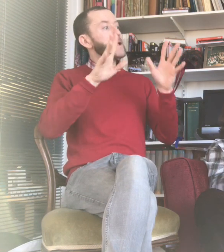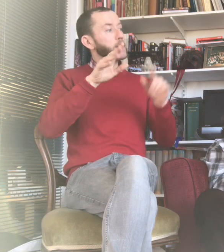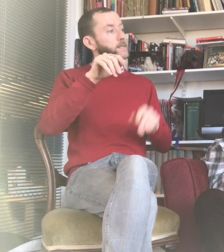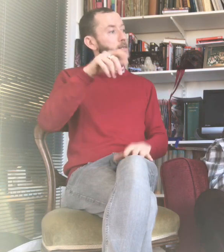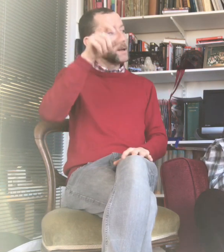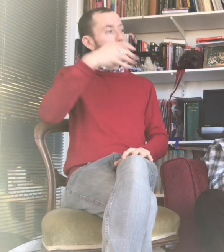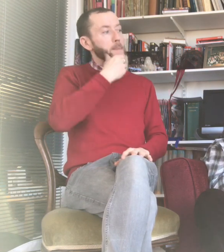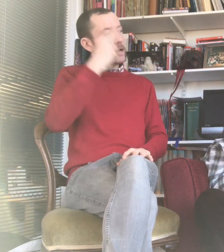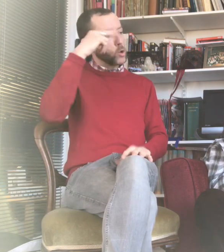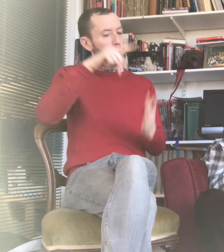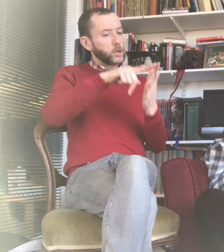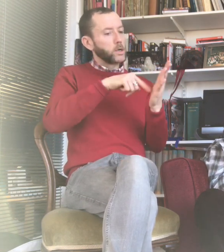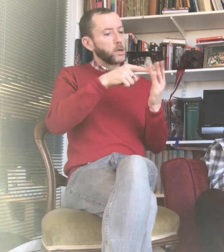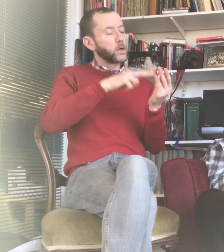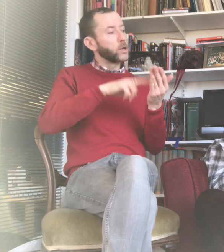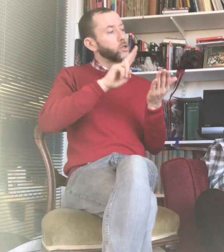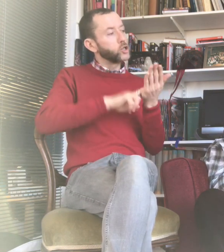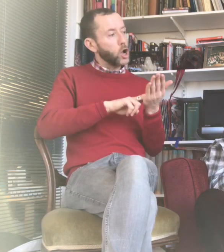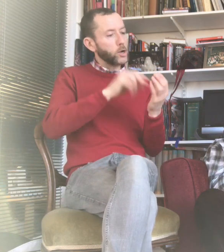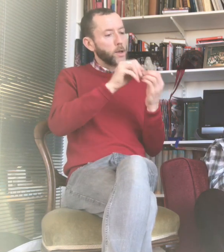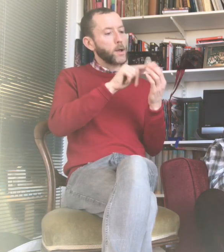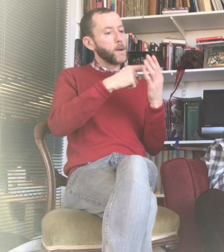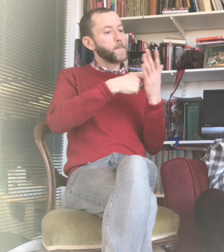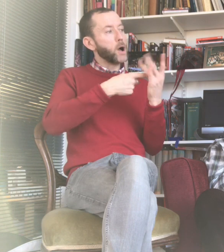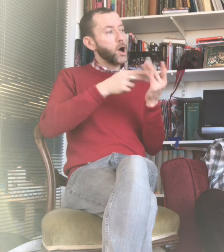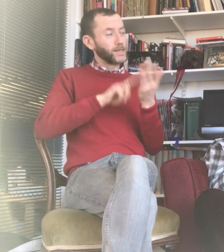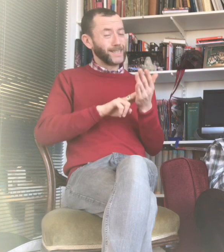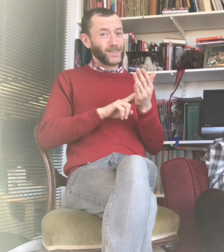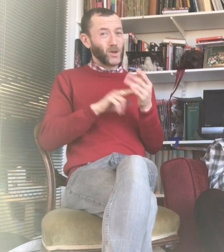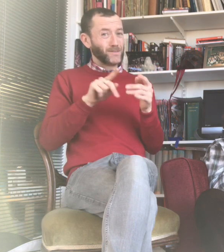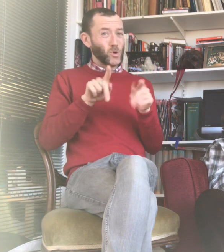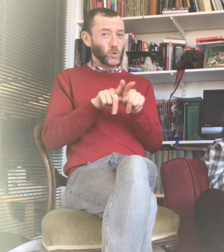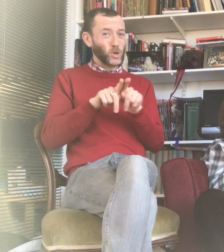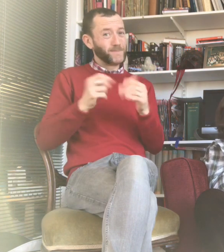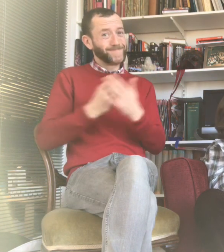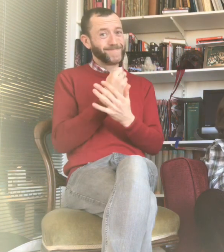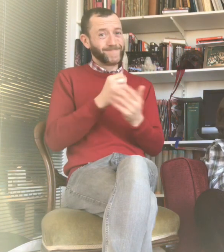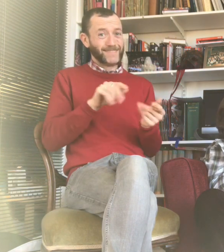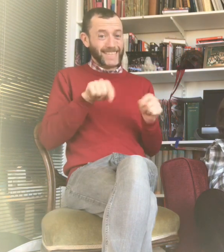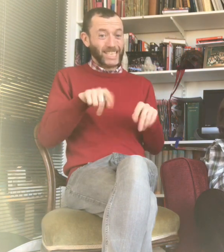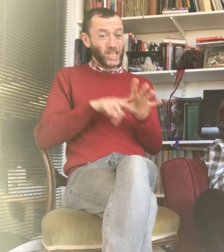also unfortunately died this year. But 'Troilus and Cressida' was John's